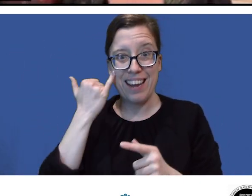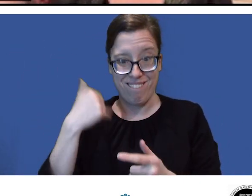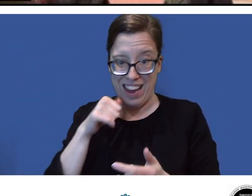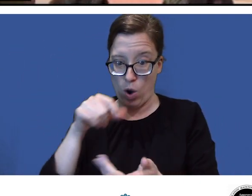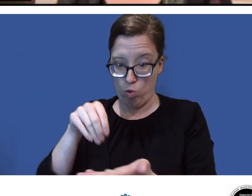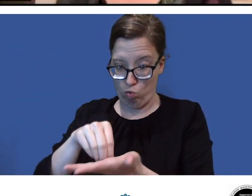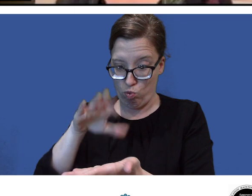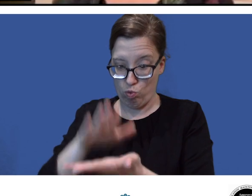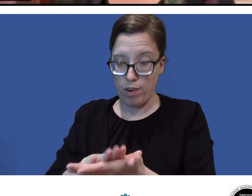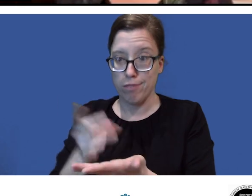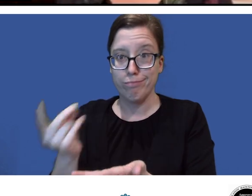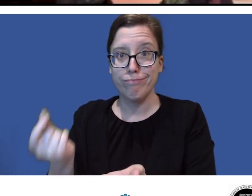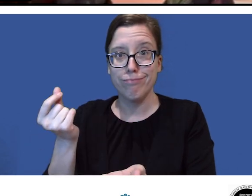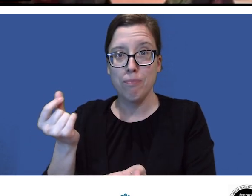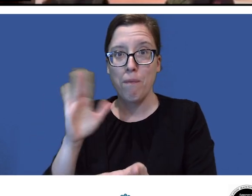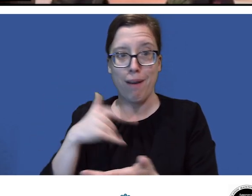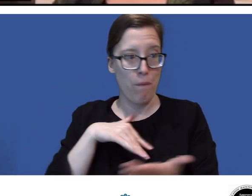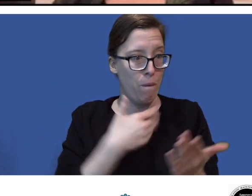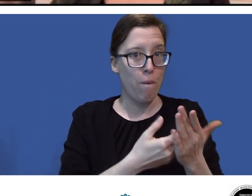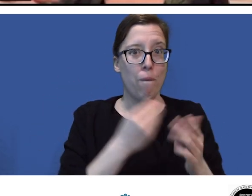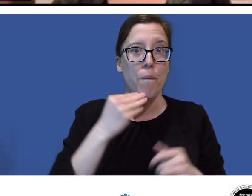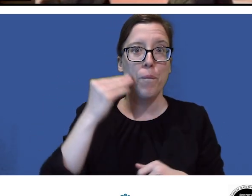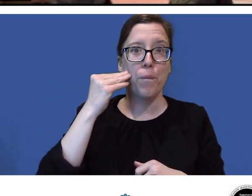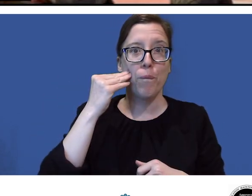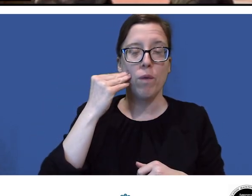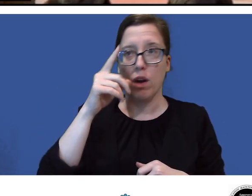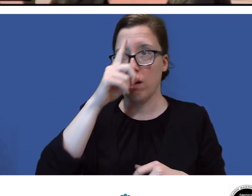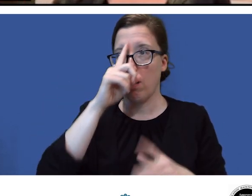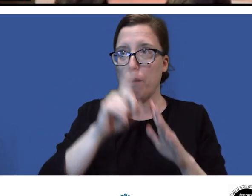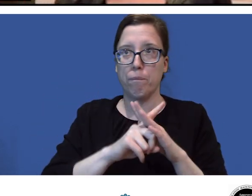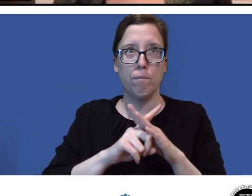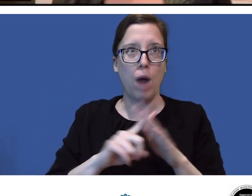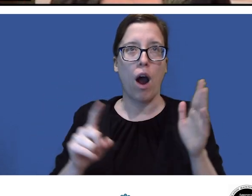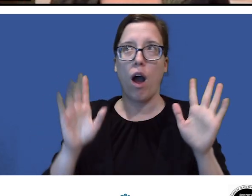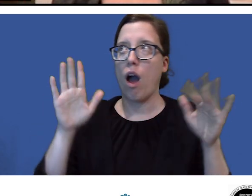I lost it somewhere in the sky or on the highway between the conference and my house.